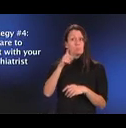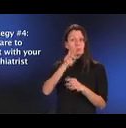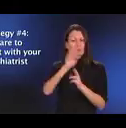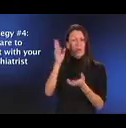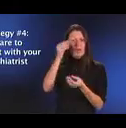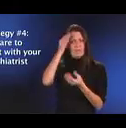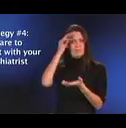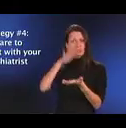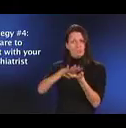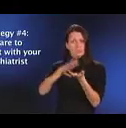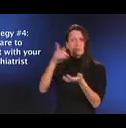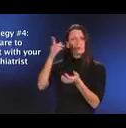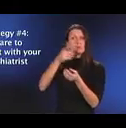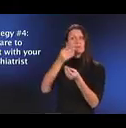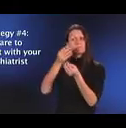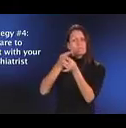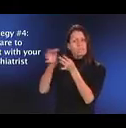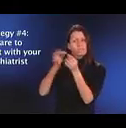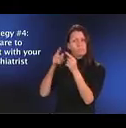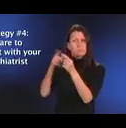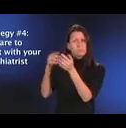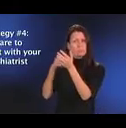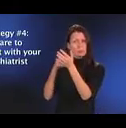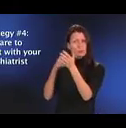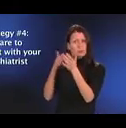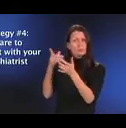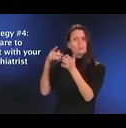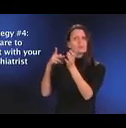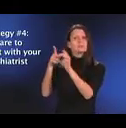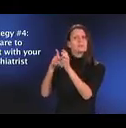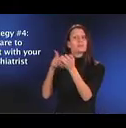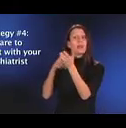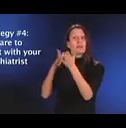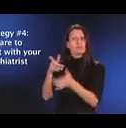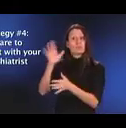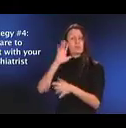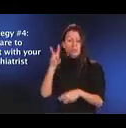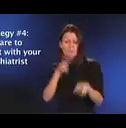The psychiatrist needs this information to make the right decisions.